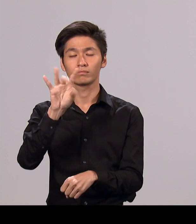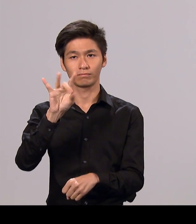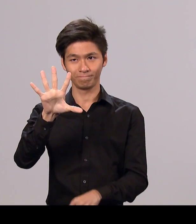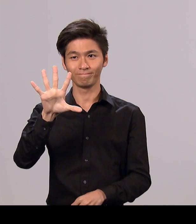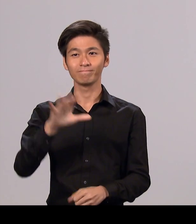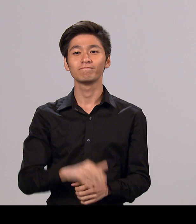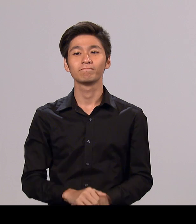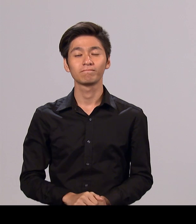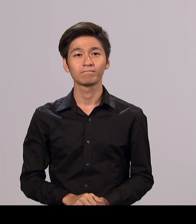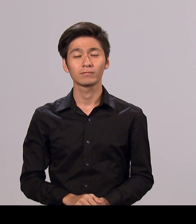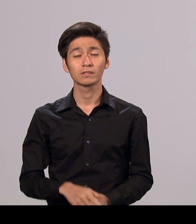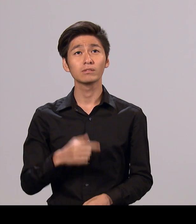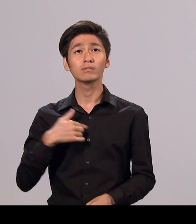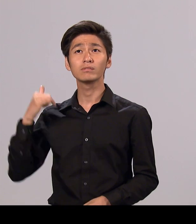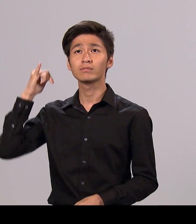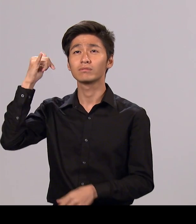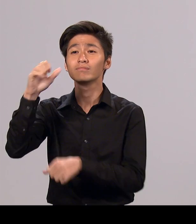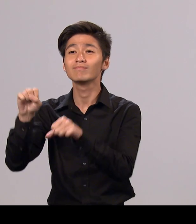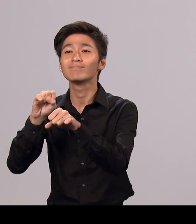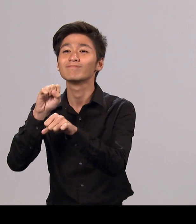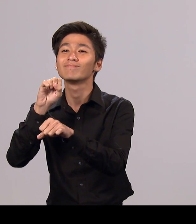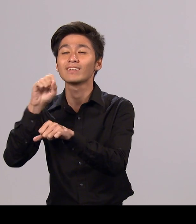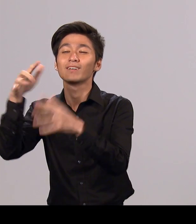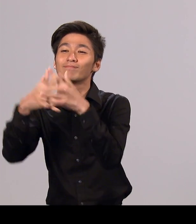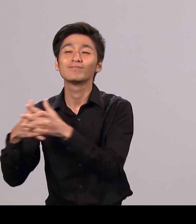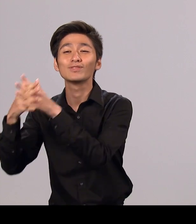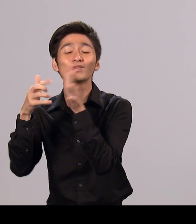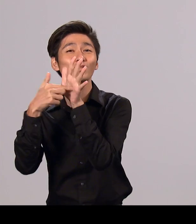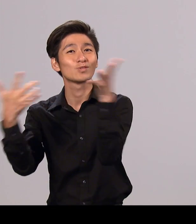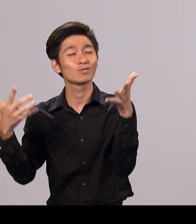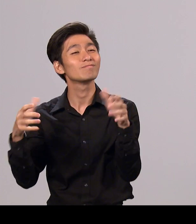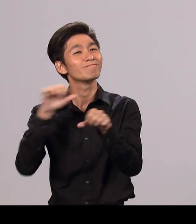My visit reflects Singapore's warm and deep friendship with America,